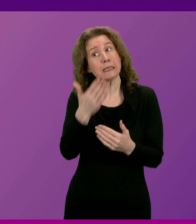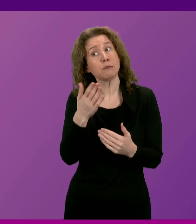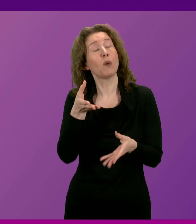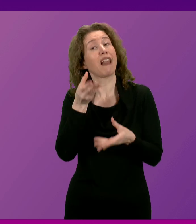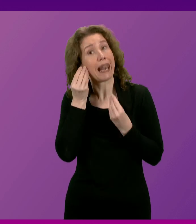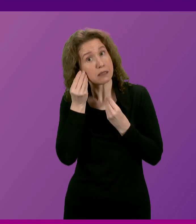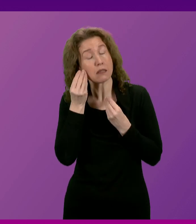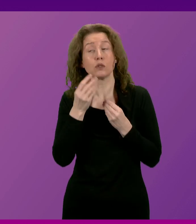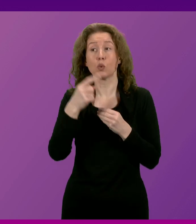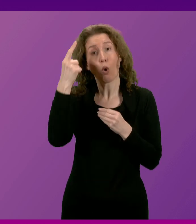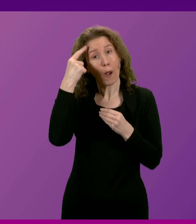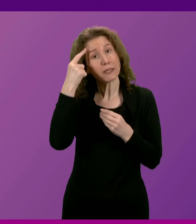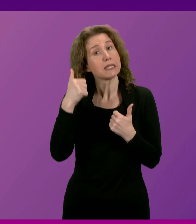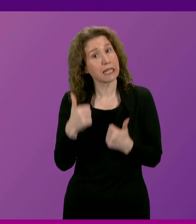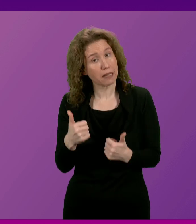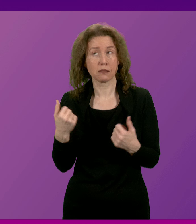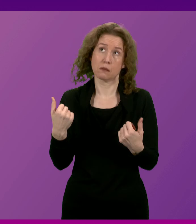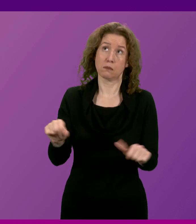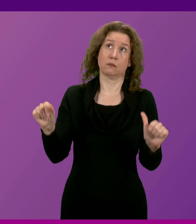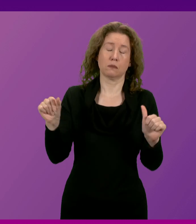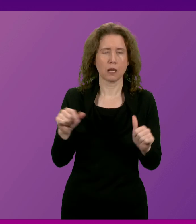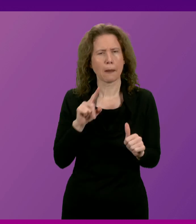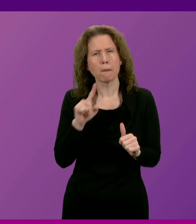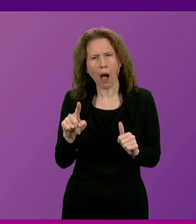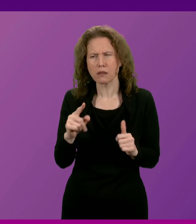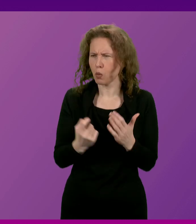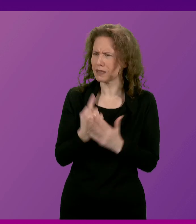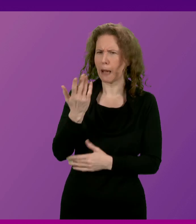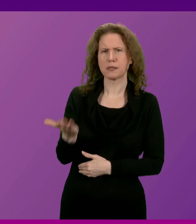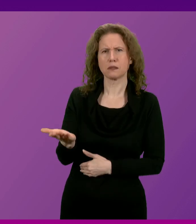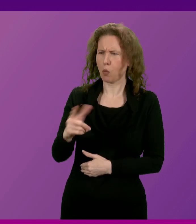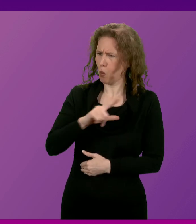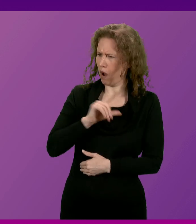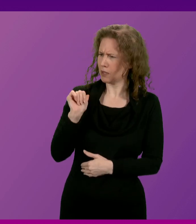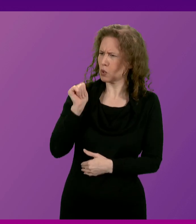to some common sense for a change, but what has taken him so long?